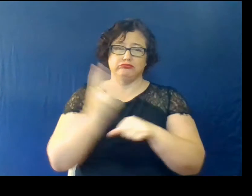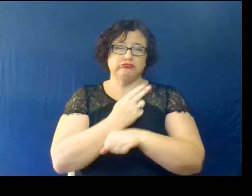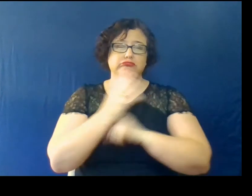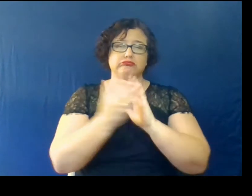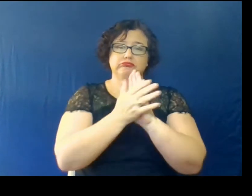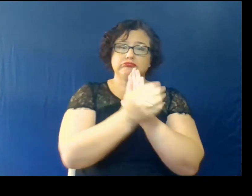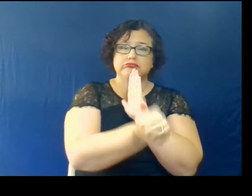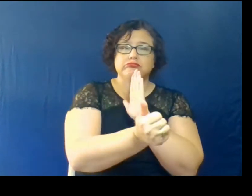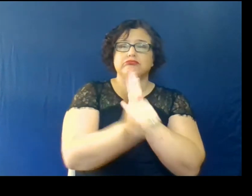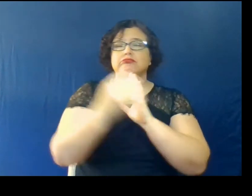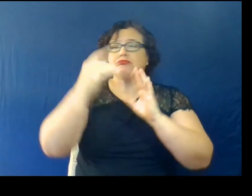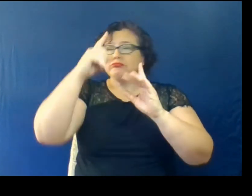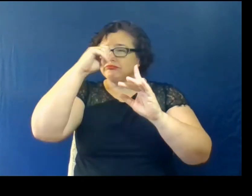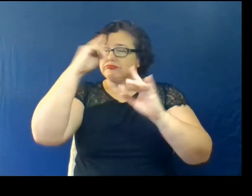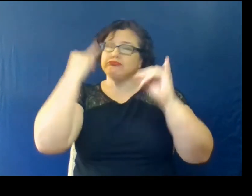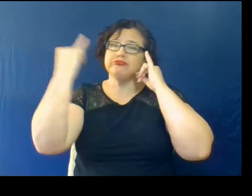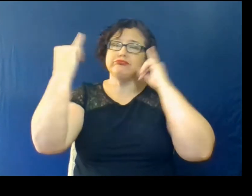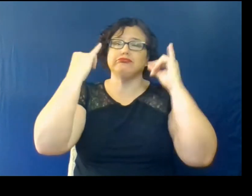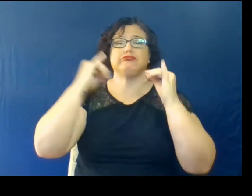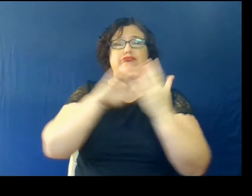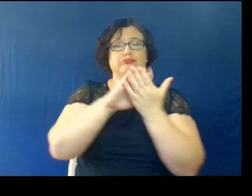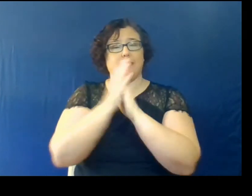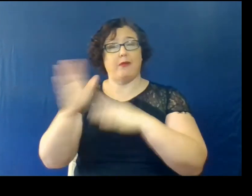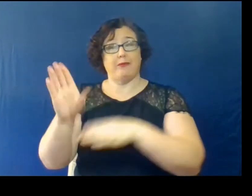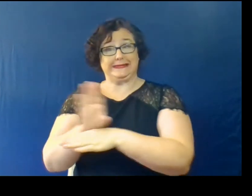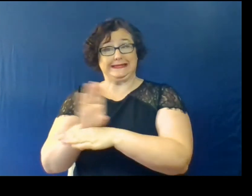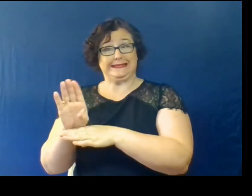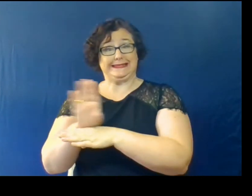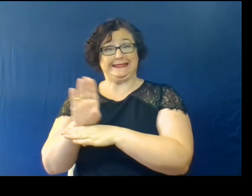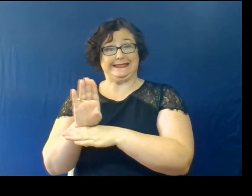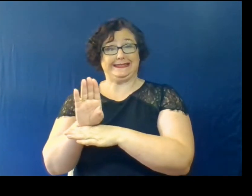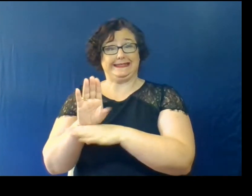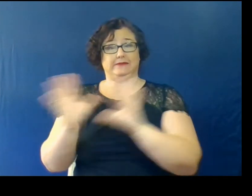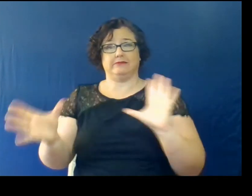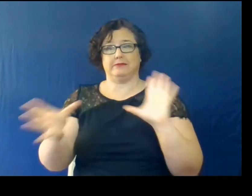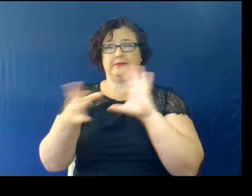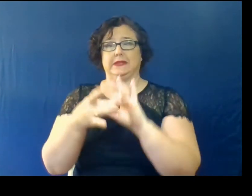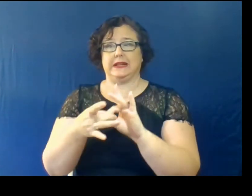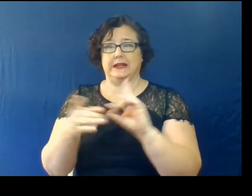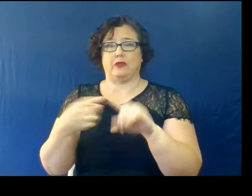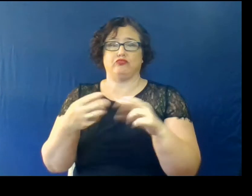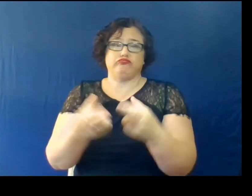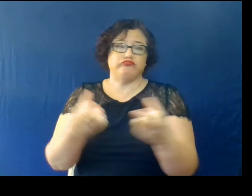ideas to turn it into businesses and connect them to resources, people and opportunities.